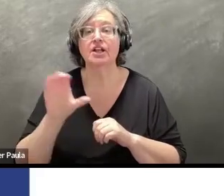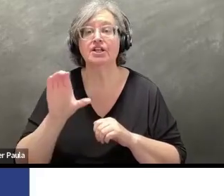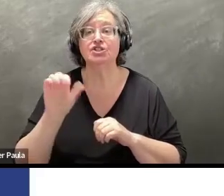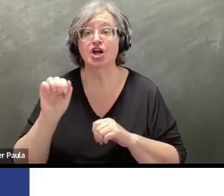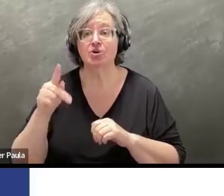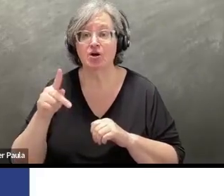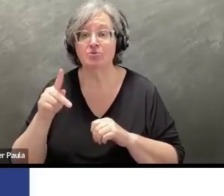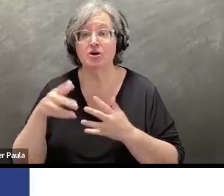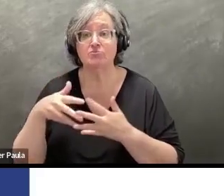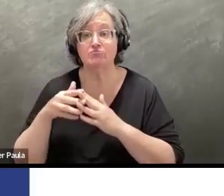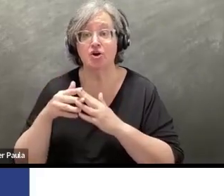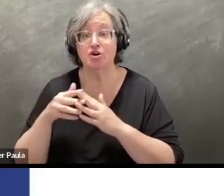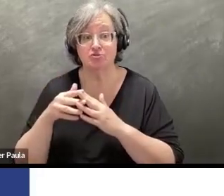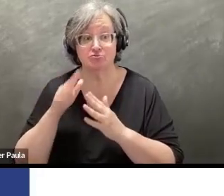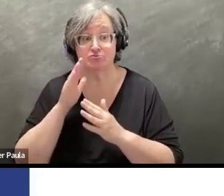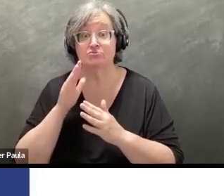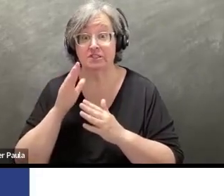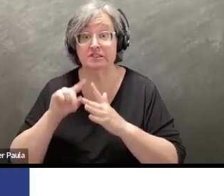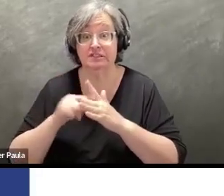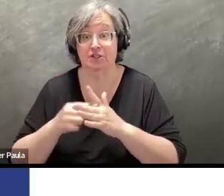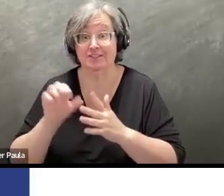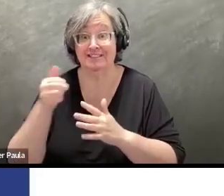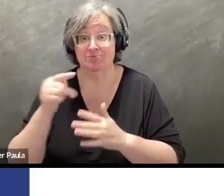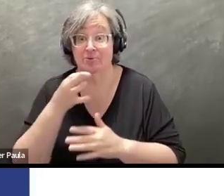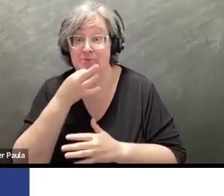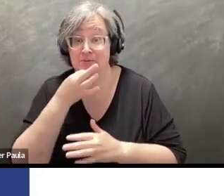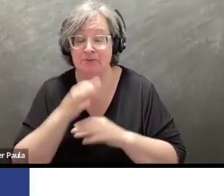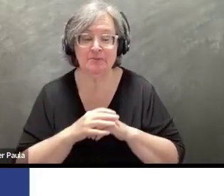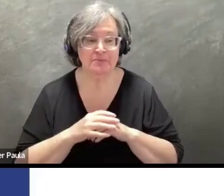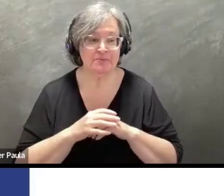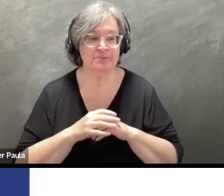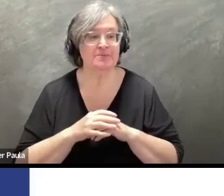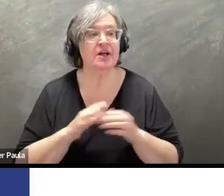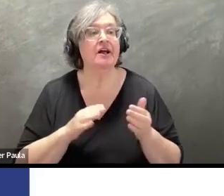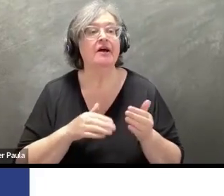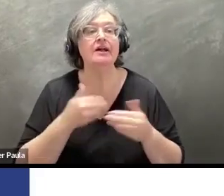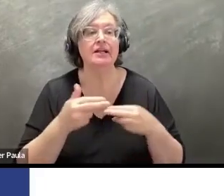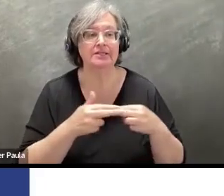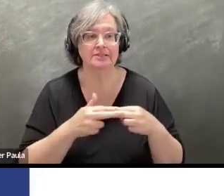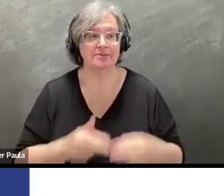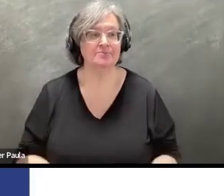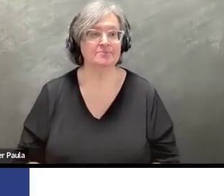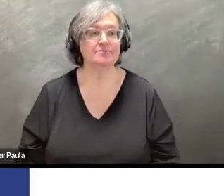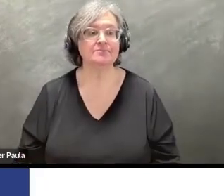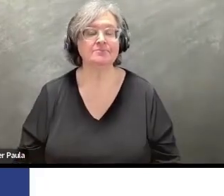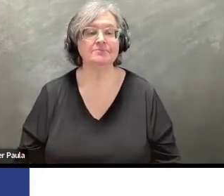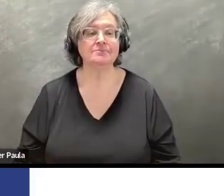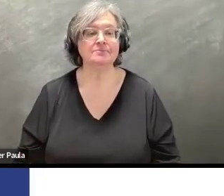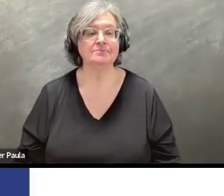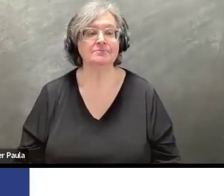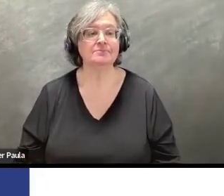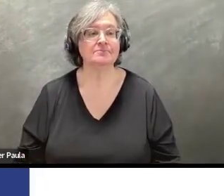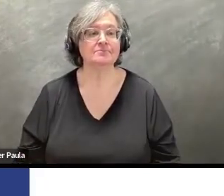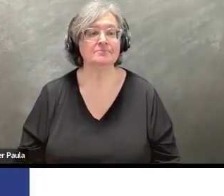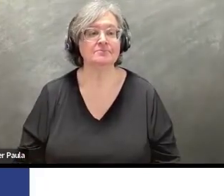in September of this year. Next slide, please. These are some of